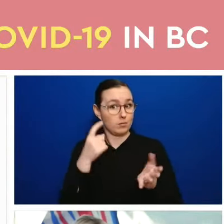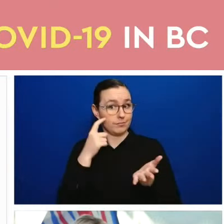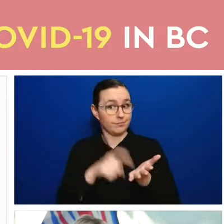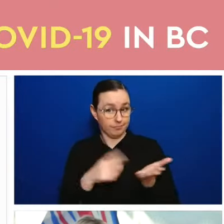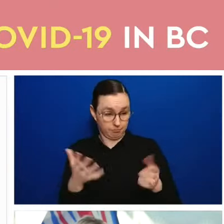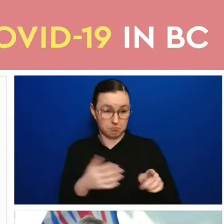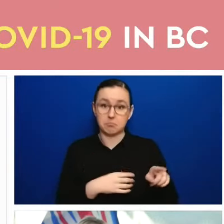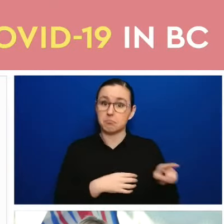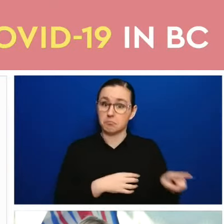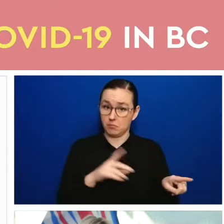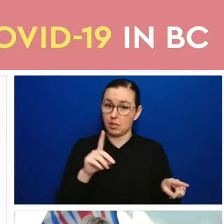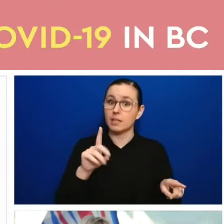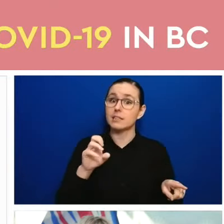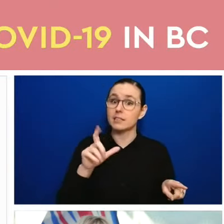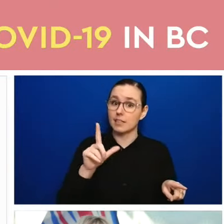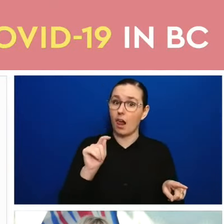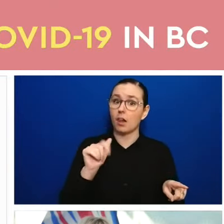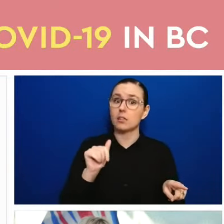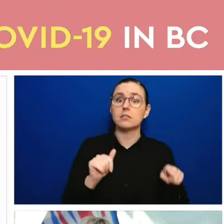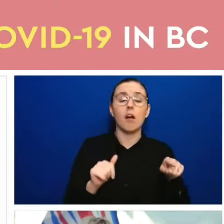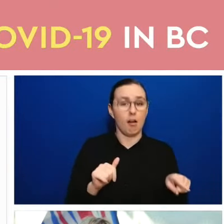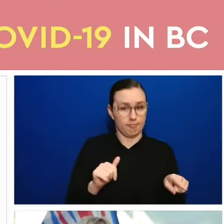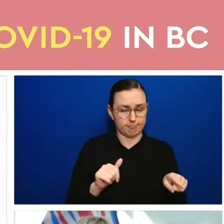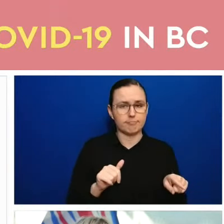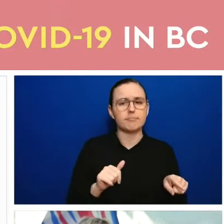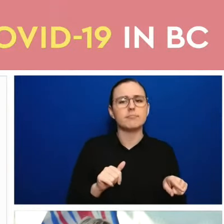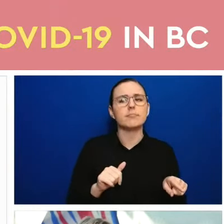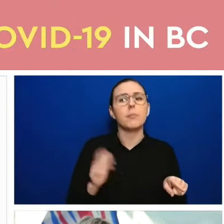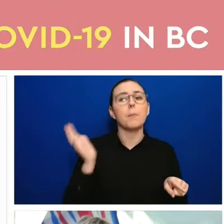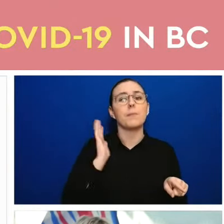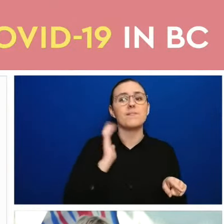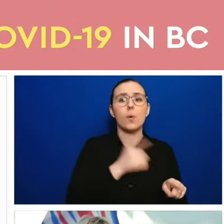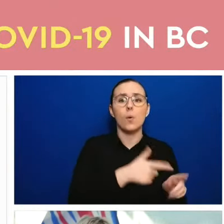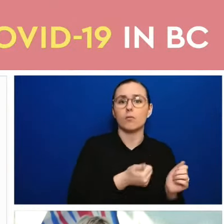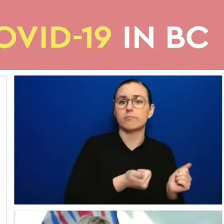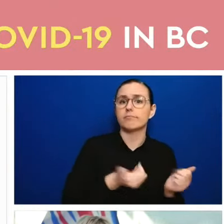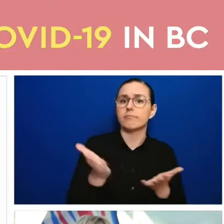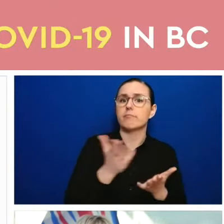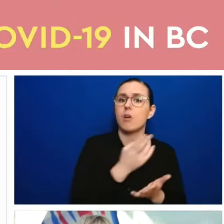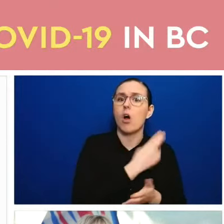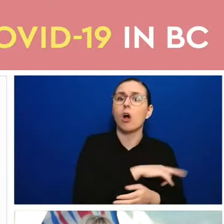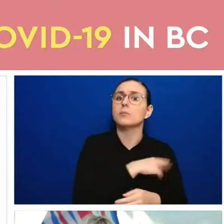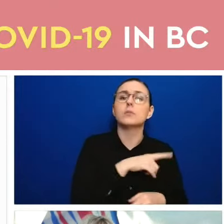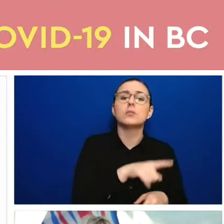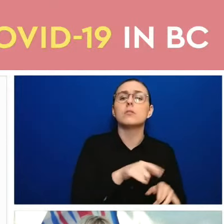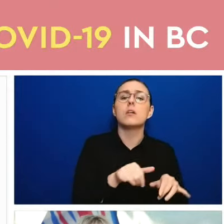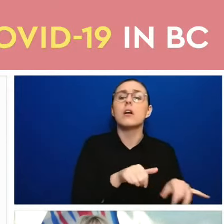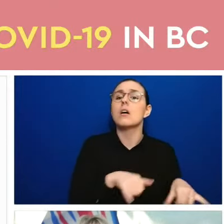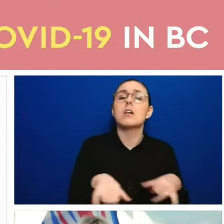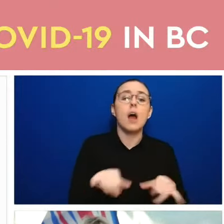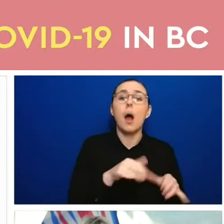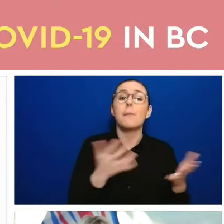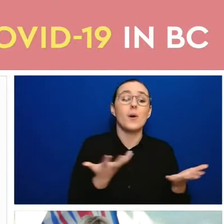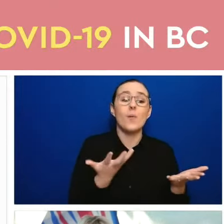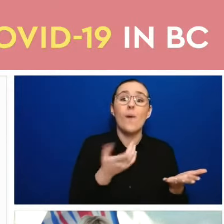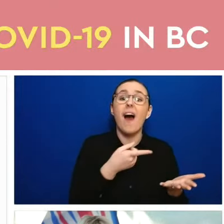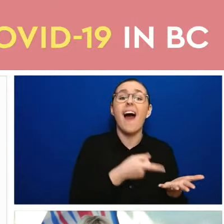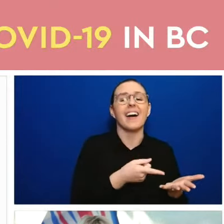And one of the important things we're seeing is that Delta for the most part was very strongly